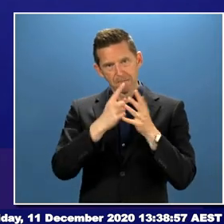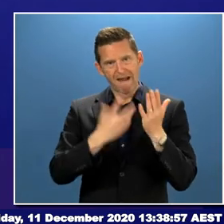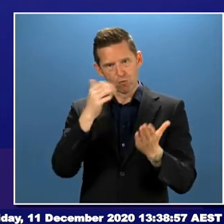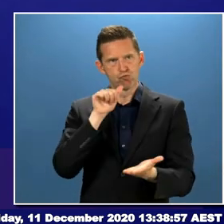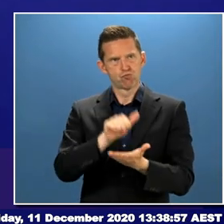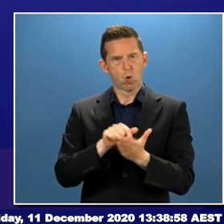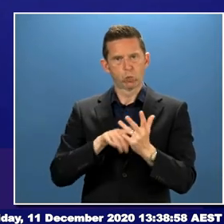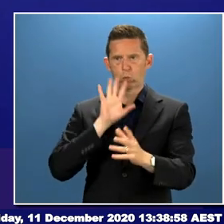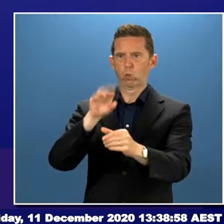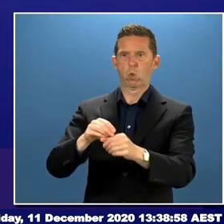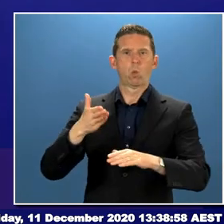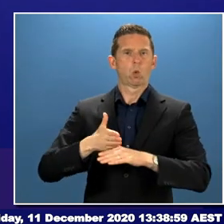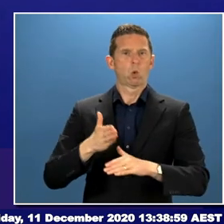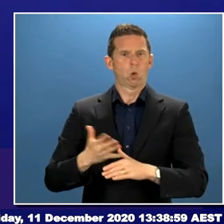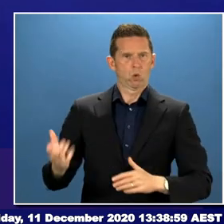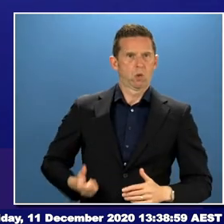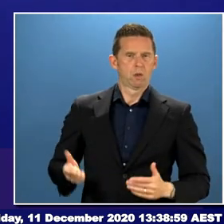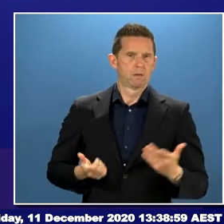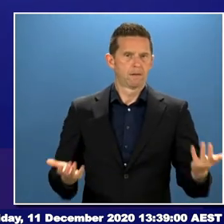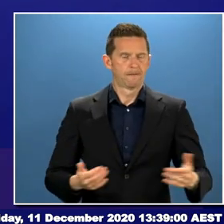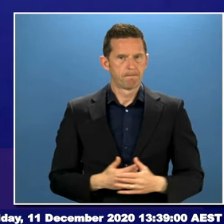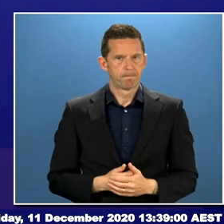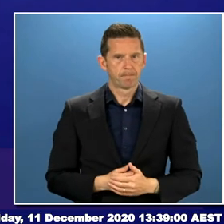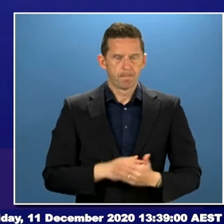If there is one thing that emerges clearly from the evidence of the